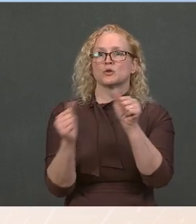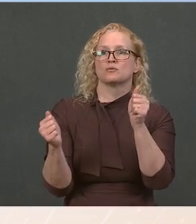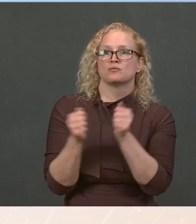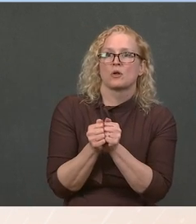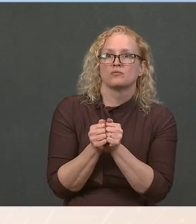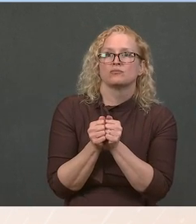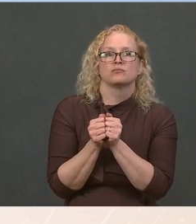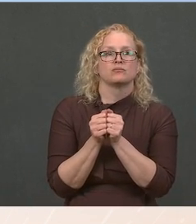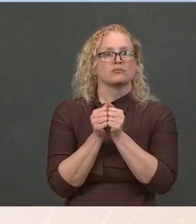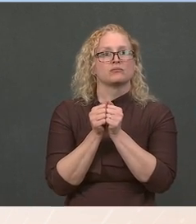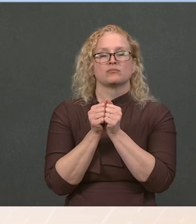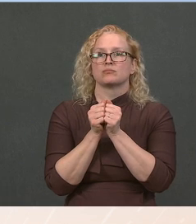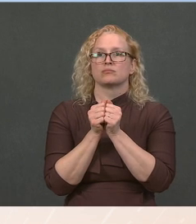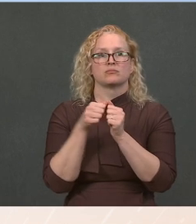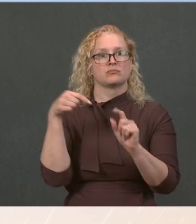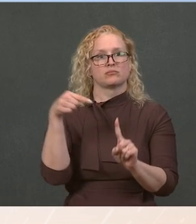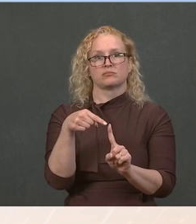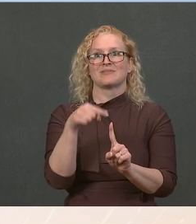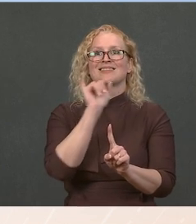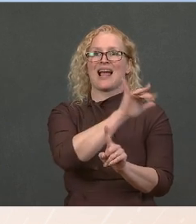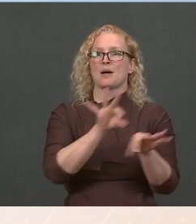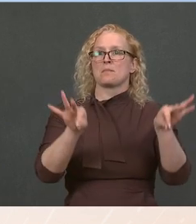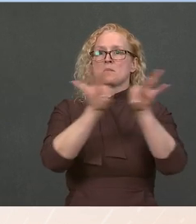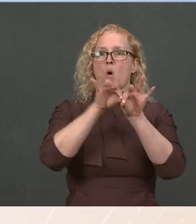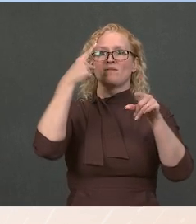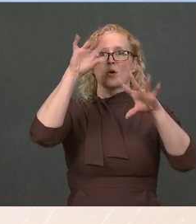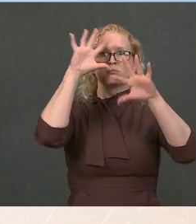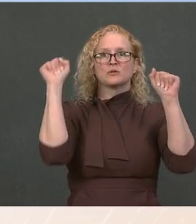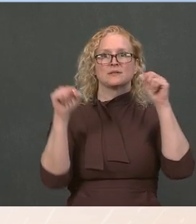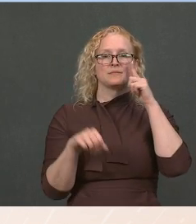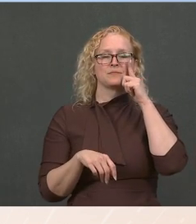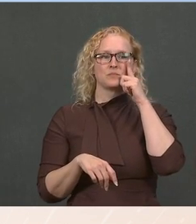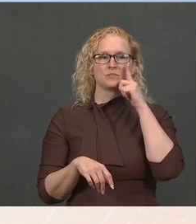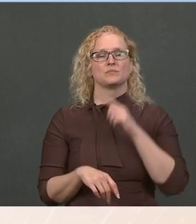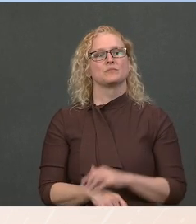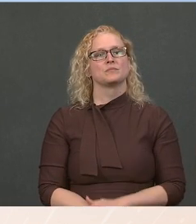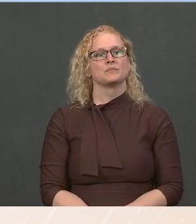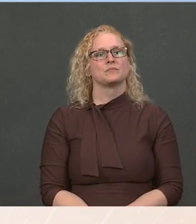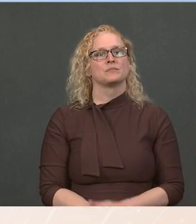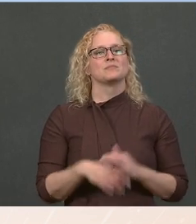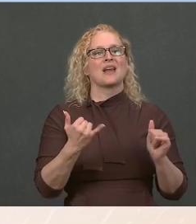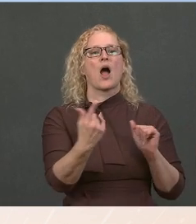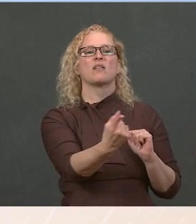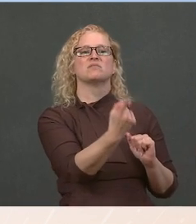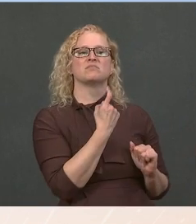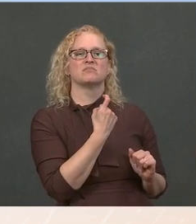Go ahead, Steven. The Press: I want to ask you about some of the changing contours of the Build Back Better reconciliation bill, just in the last couple of days.